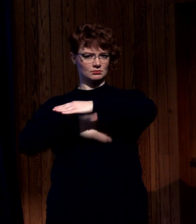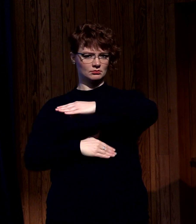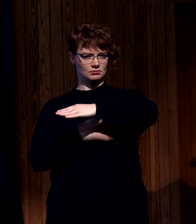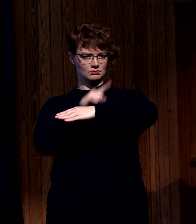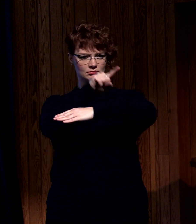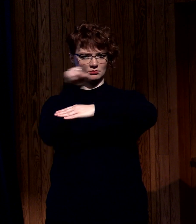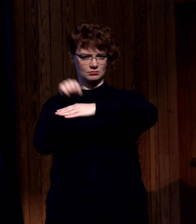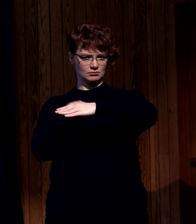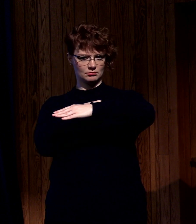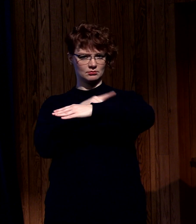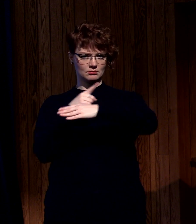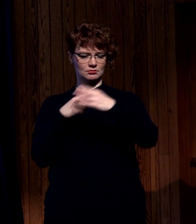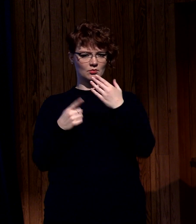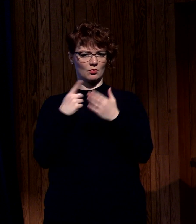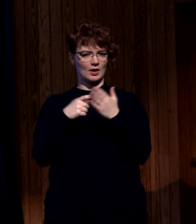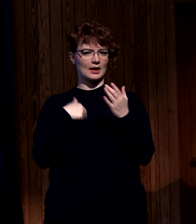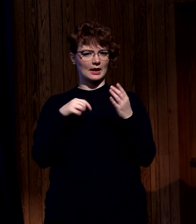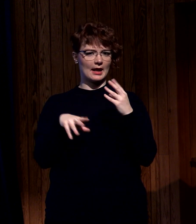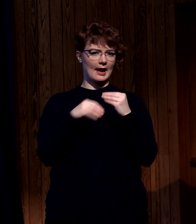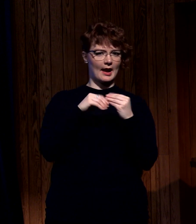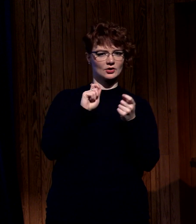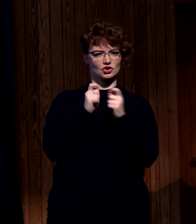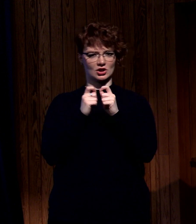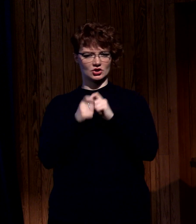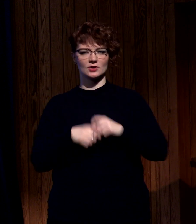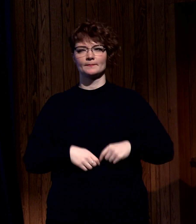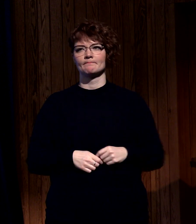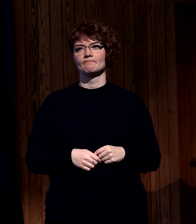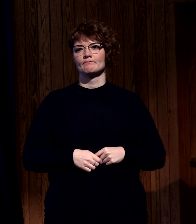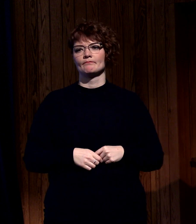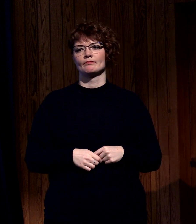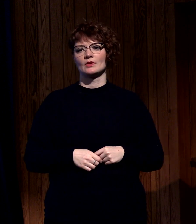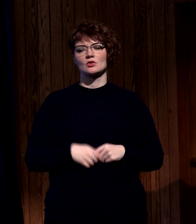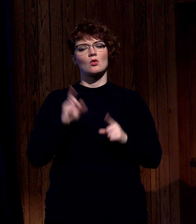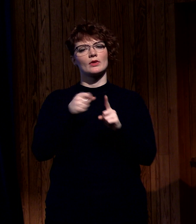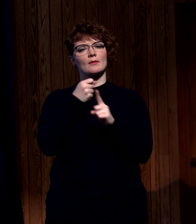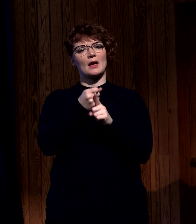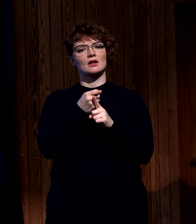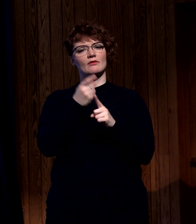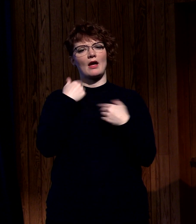to illustrate this the impact of how having intentionality with